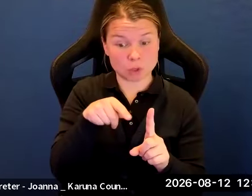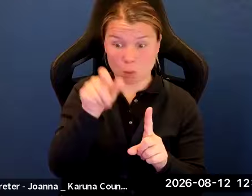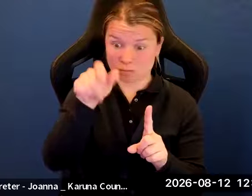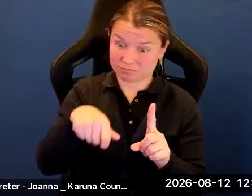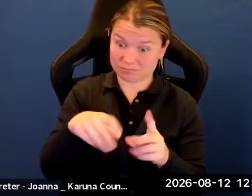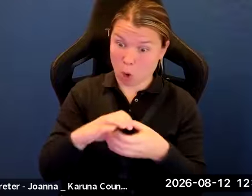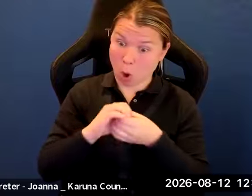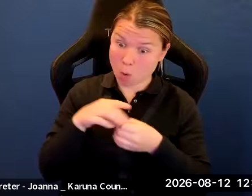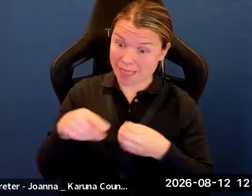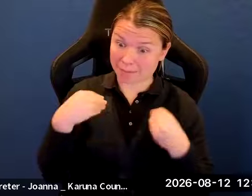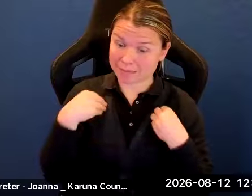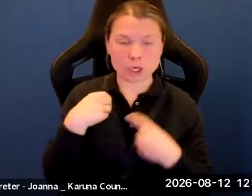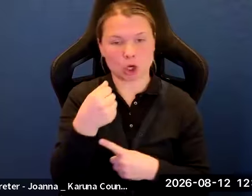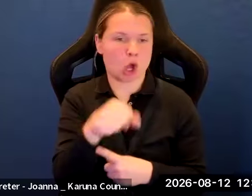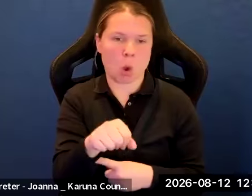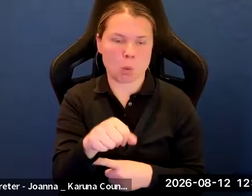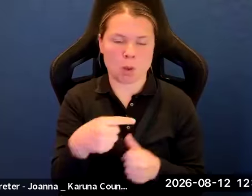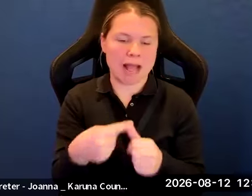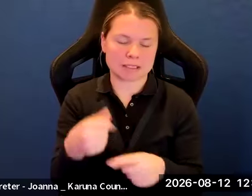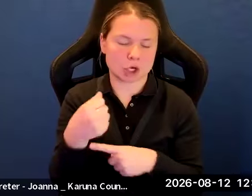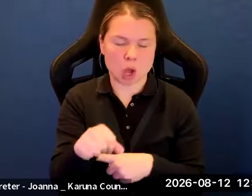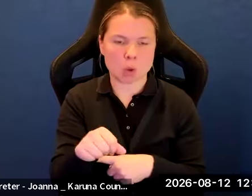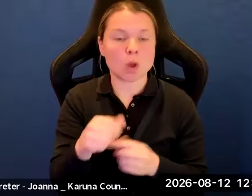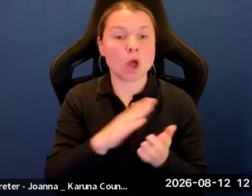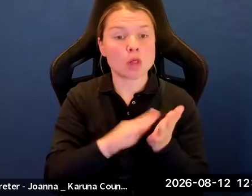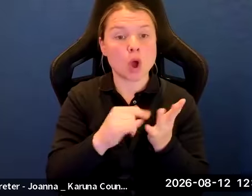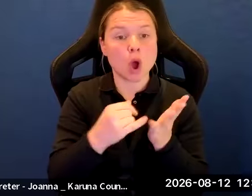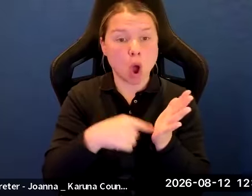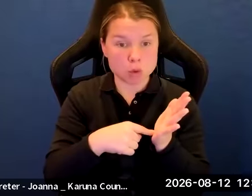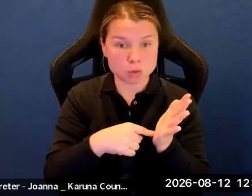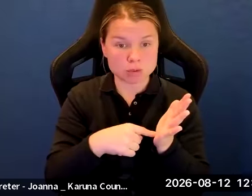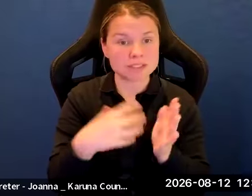applicant